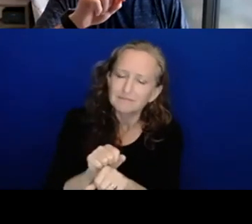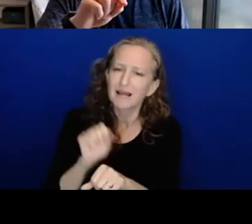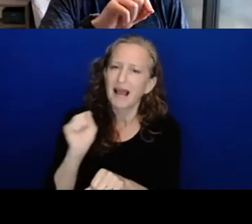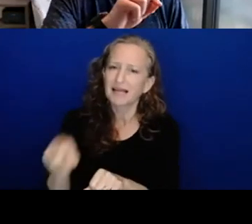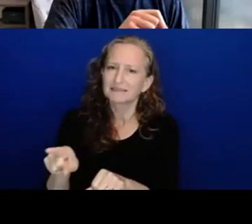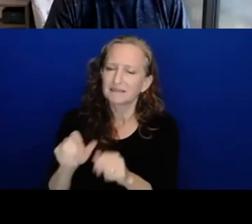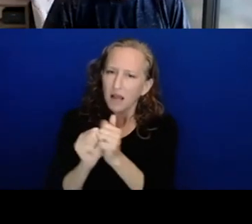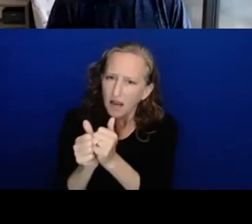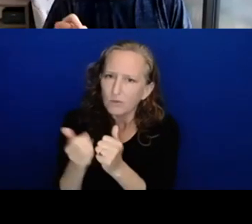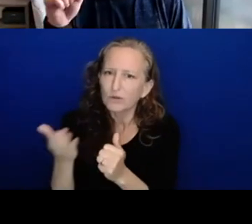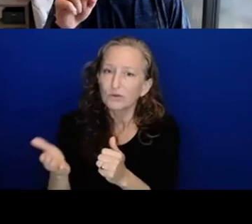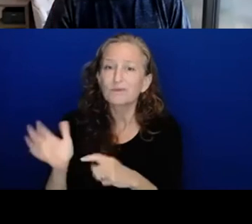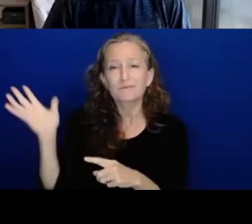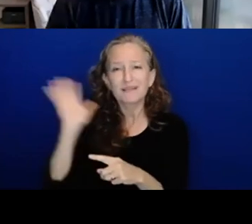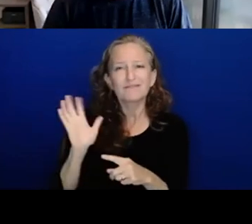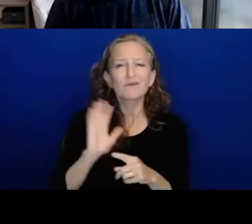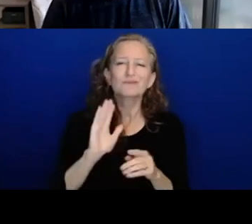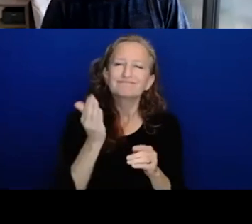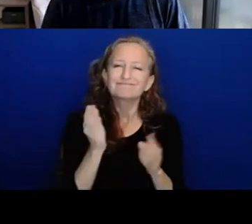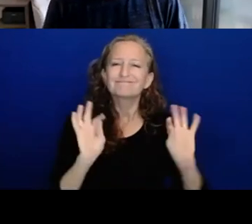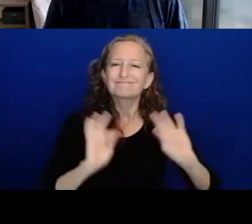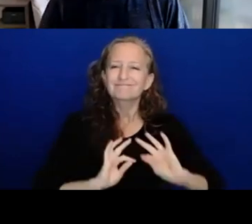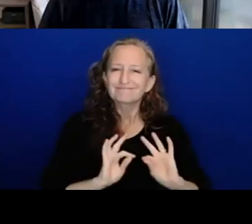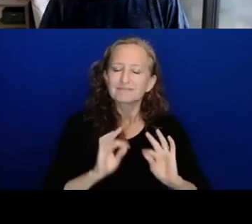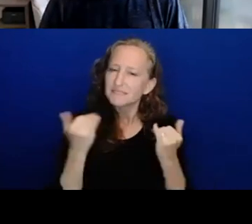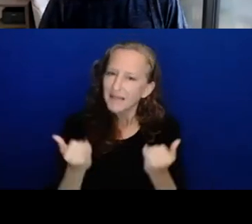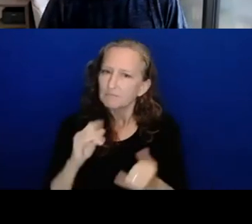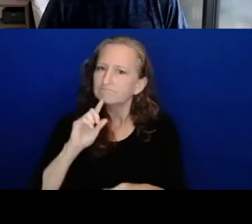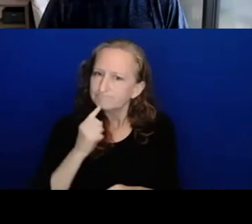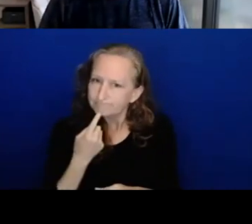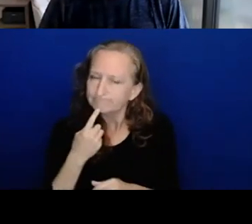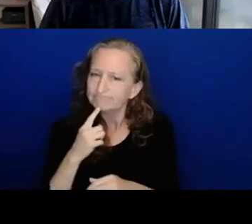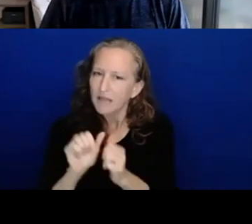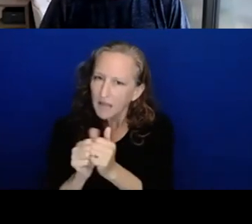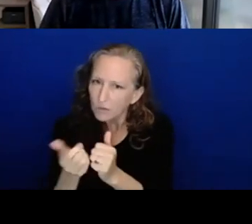supporting other people. And I'm really pleased to see that.